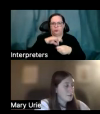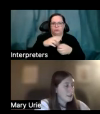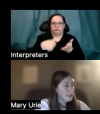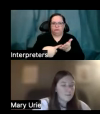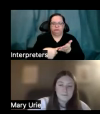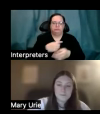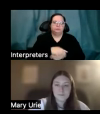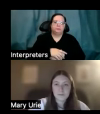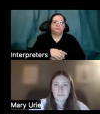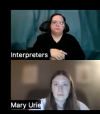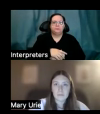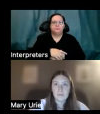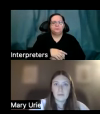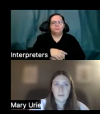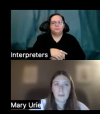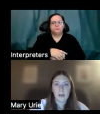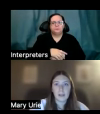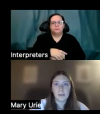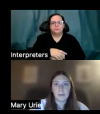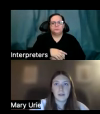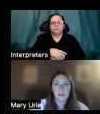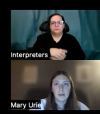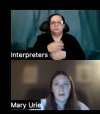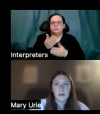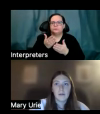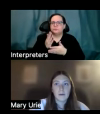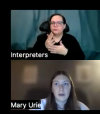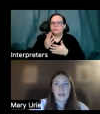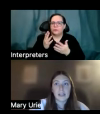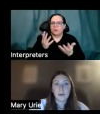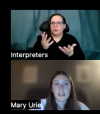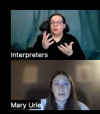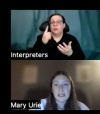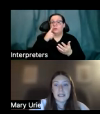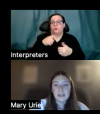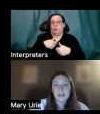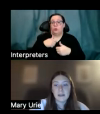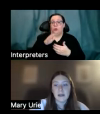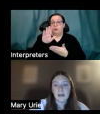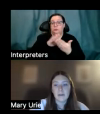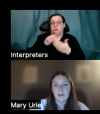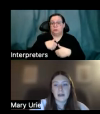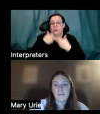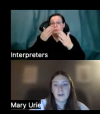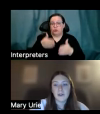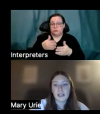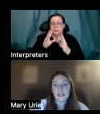righty. Um, for in person meetings. If you're trying to